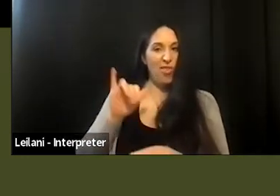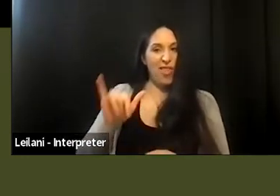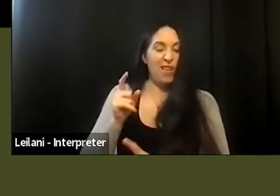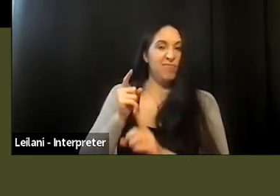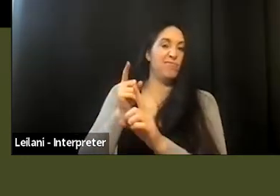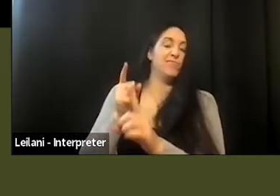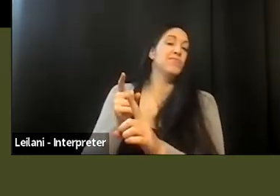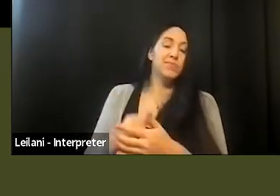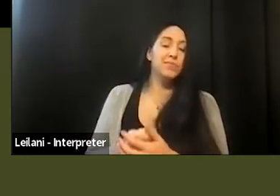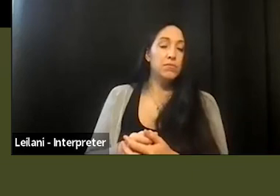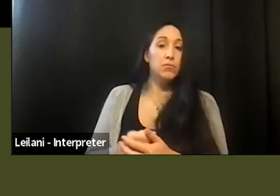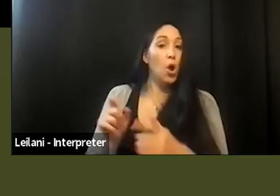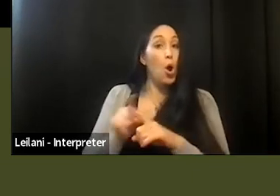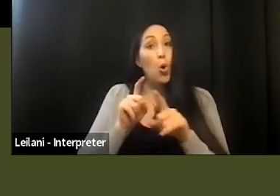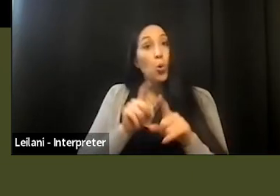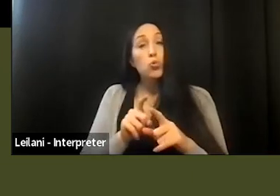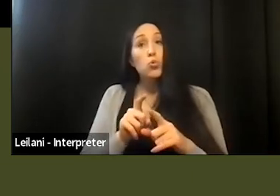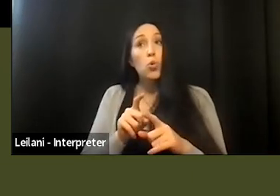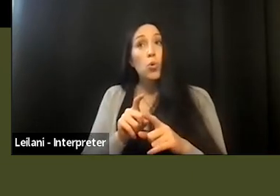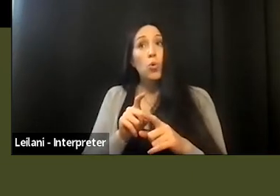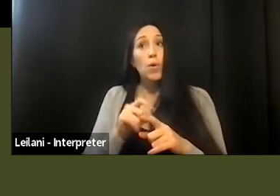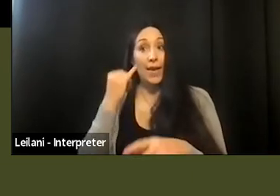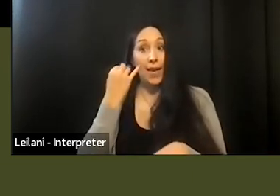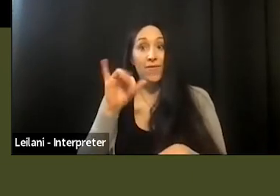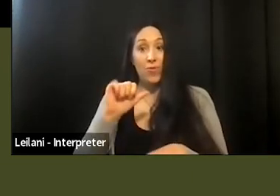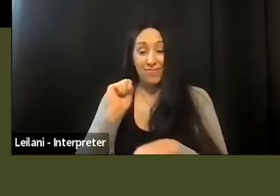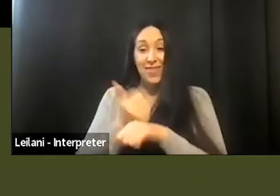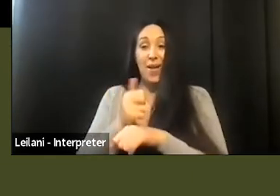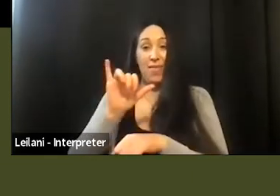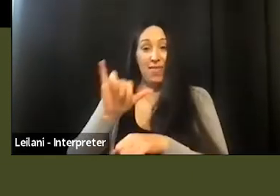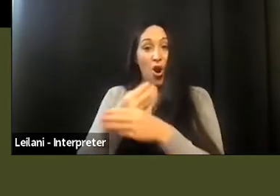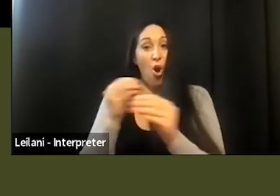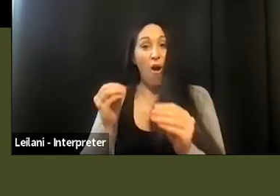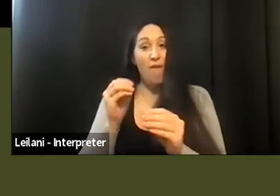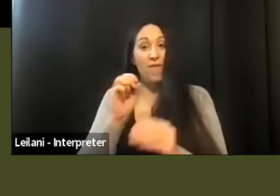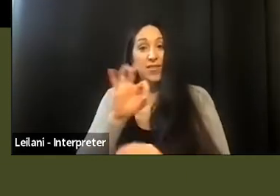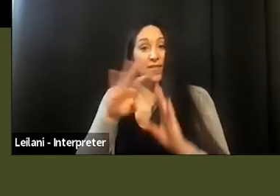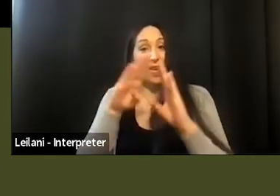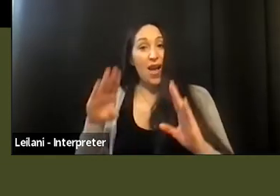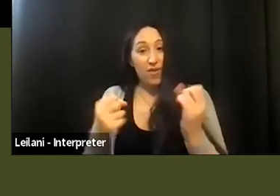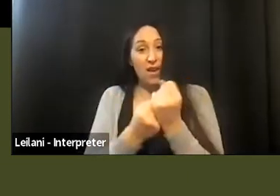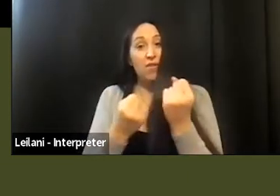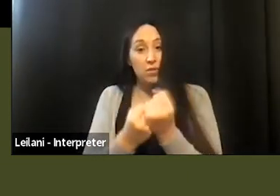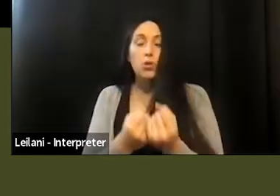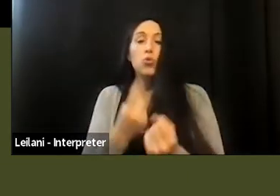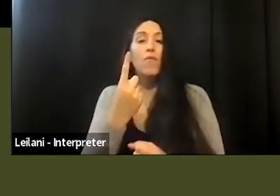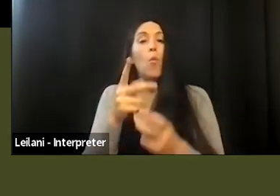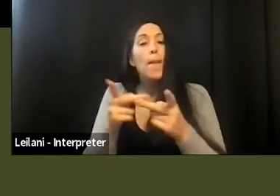Office of Housing Advocacy, where there would be one place where everyone can go and be able to put in complaints.